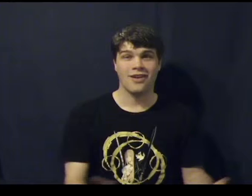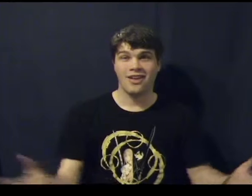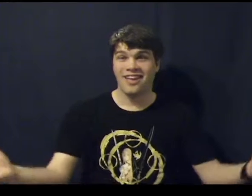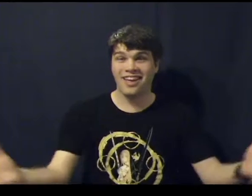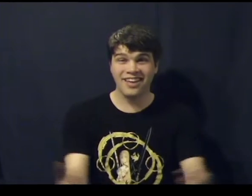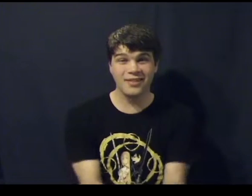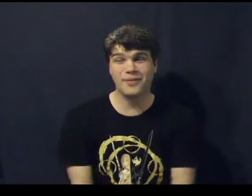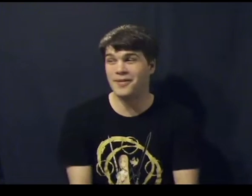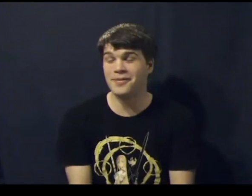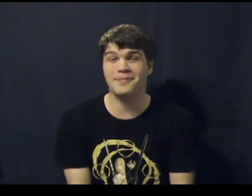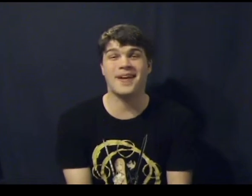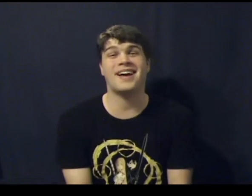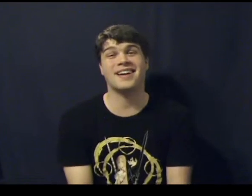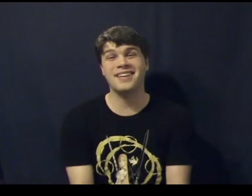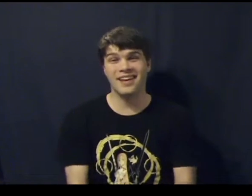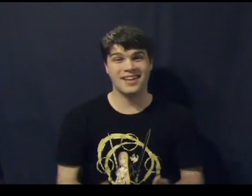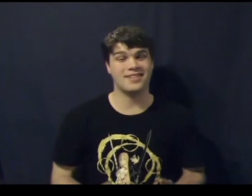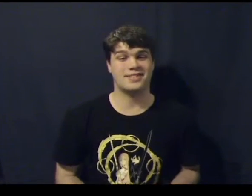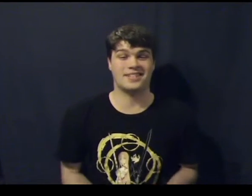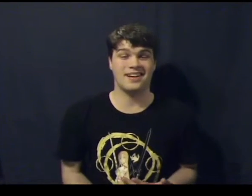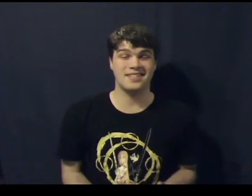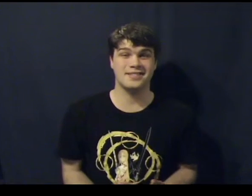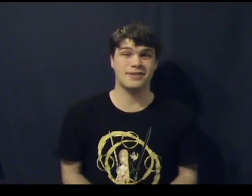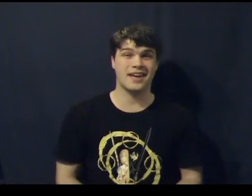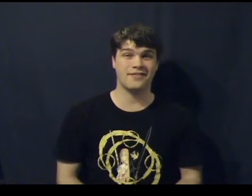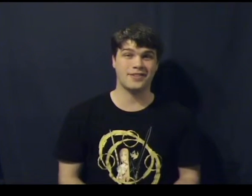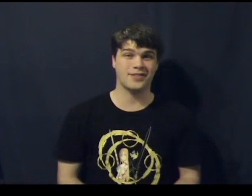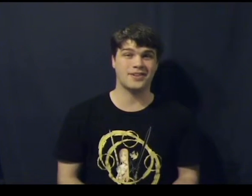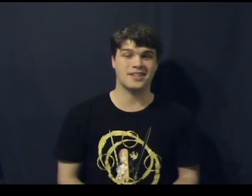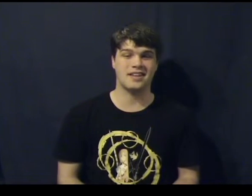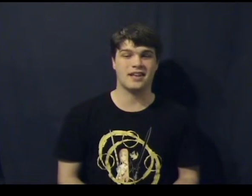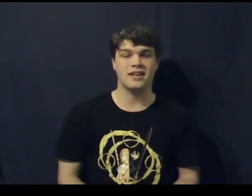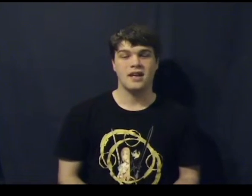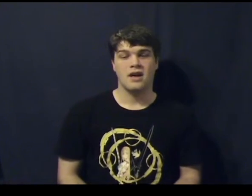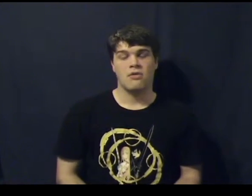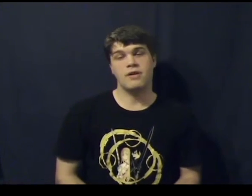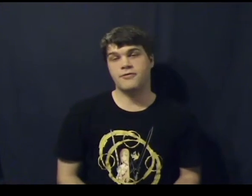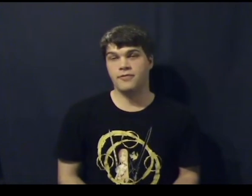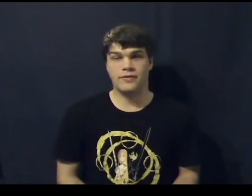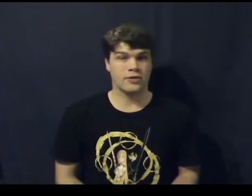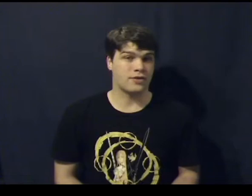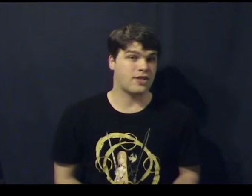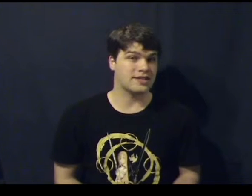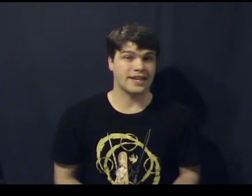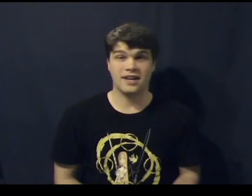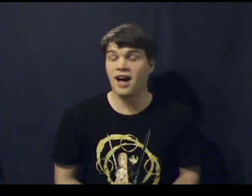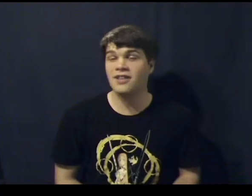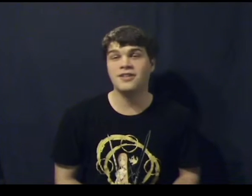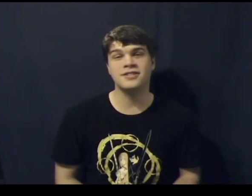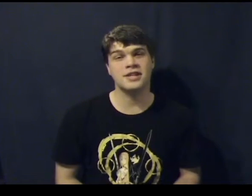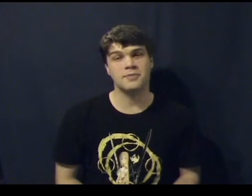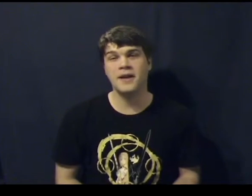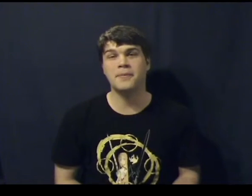Hey! Welcome back! Yeah, there's tons we have to learn today. We've learned things like colors and people